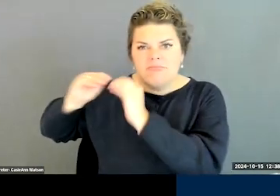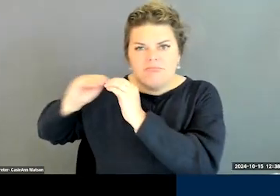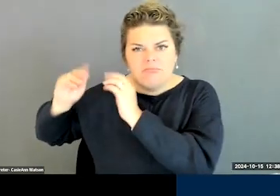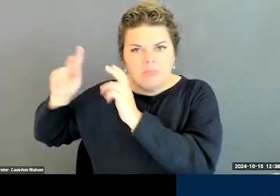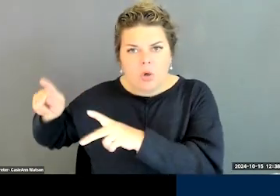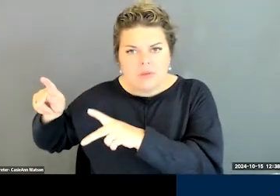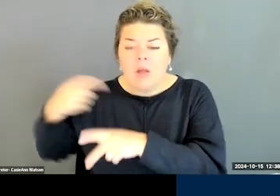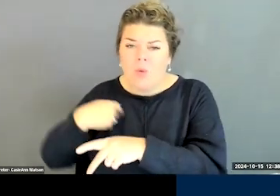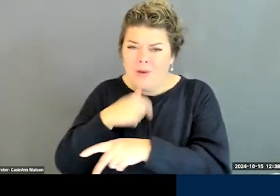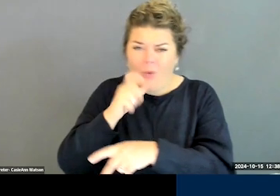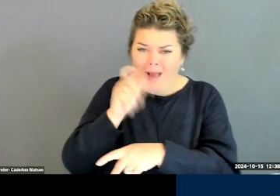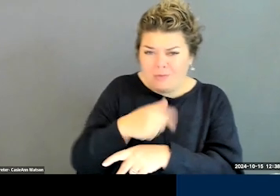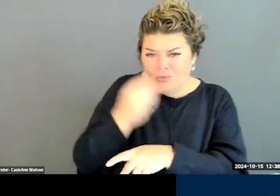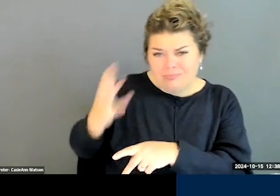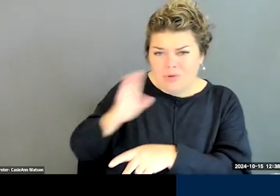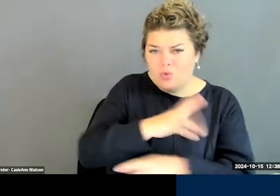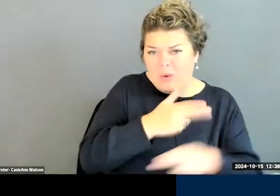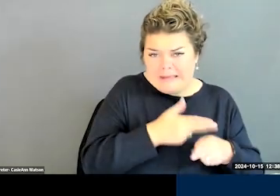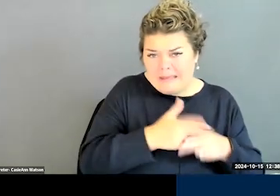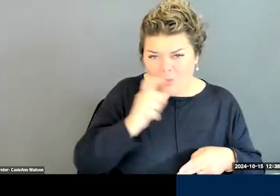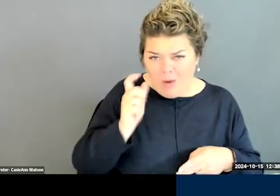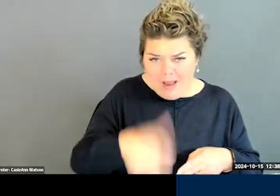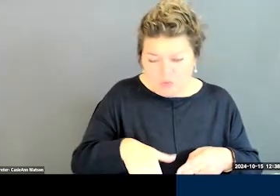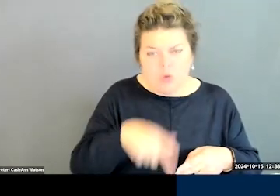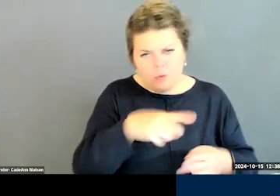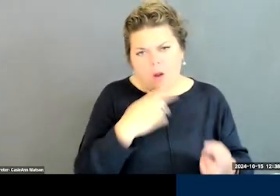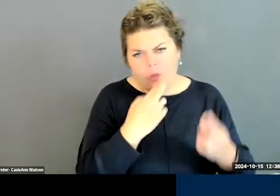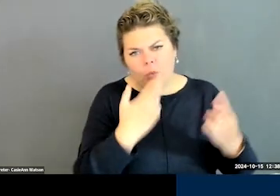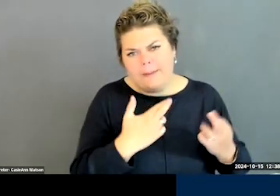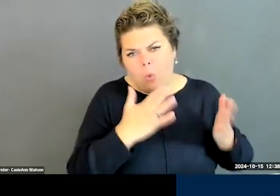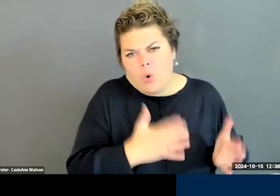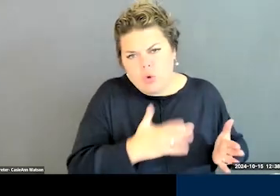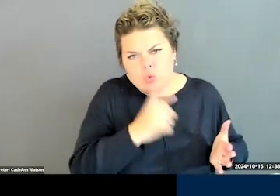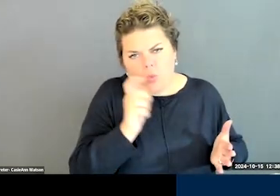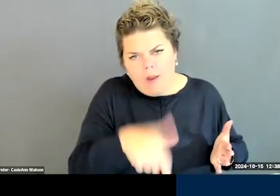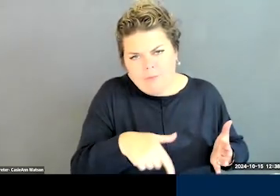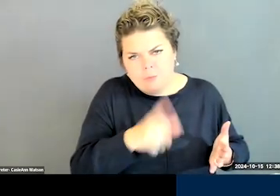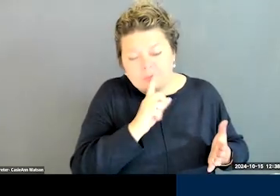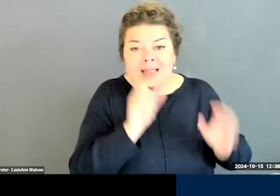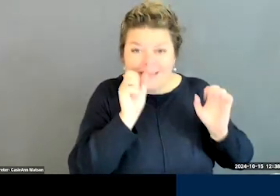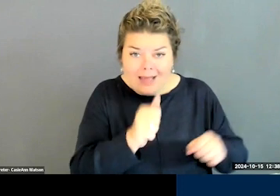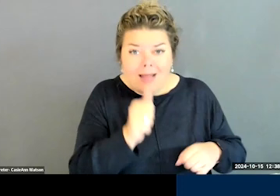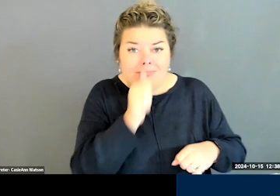to give them your information as the person who is the reporter. So yes, you can absolutely fill that out anonymously,